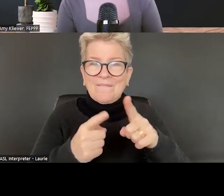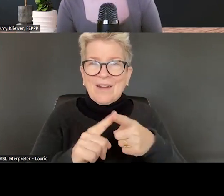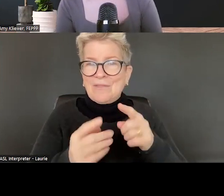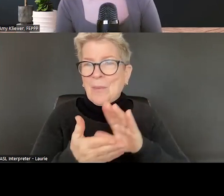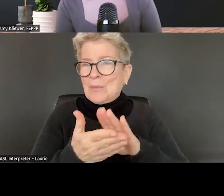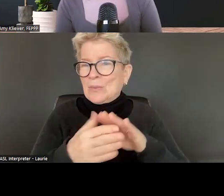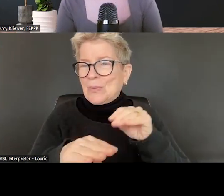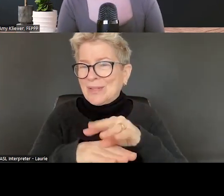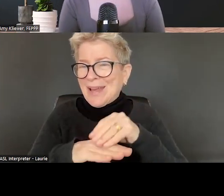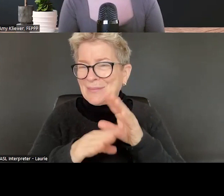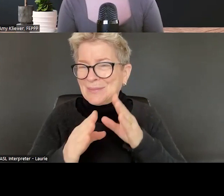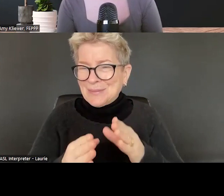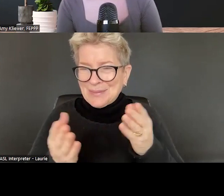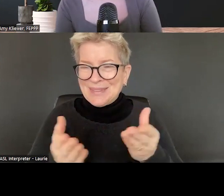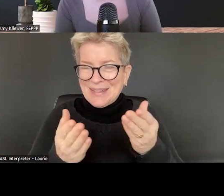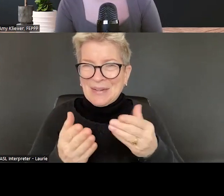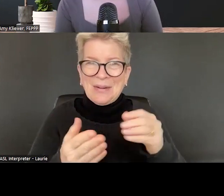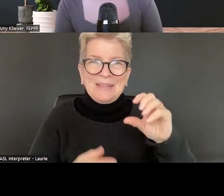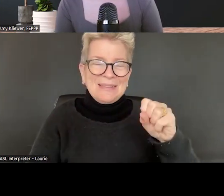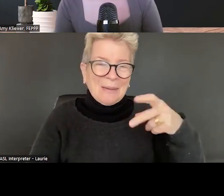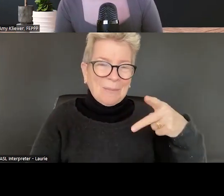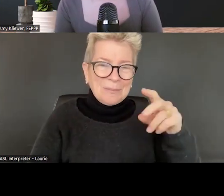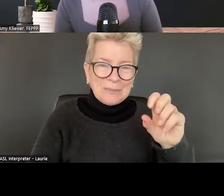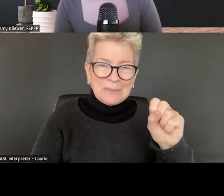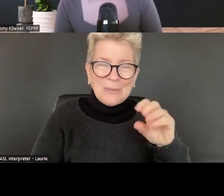from Seattle public school. School counselors, hi guys. We're working,